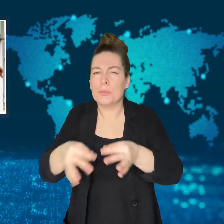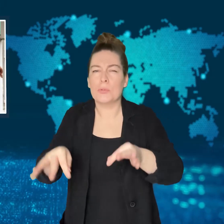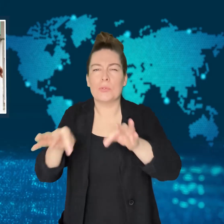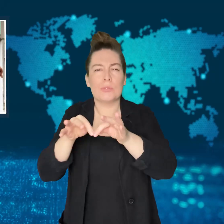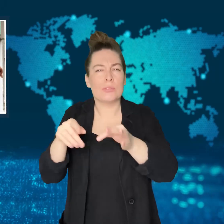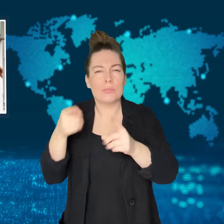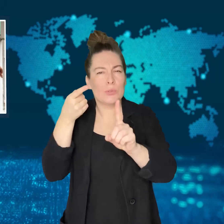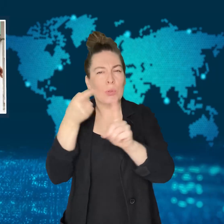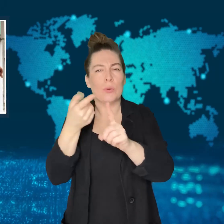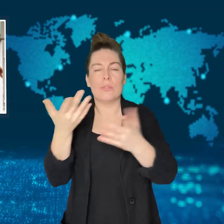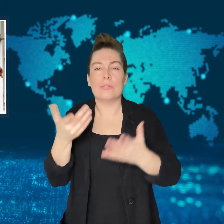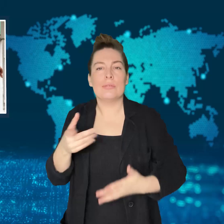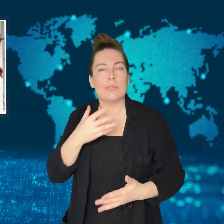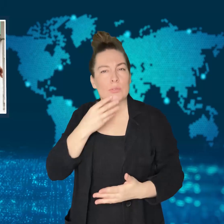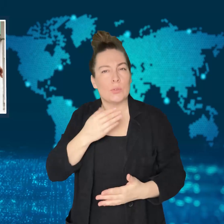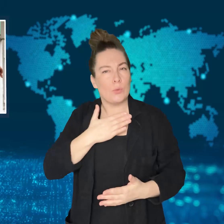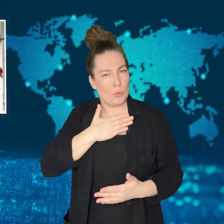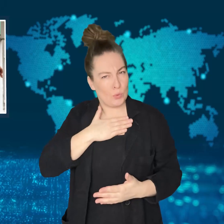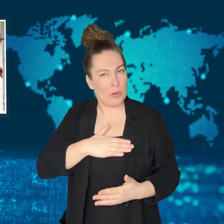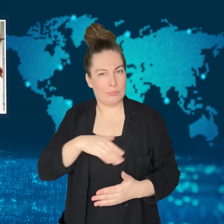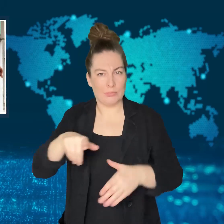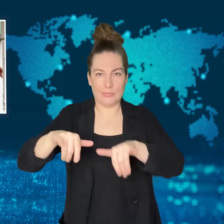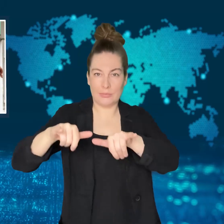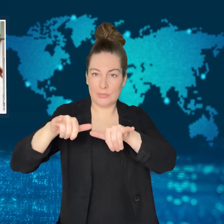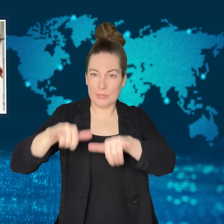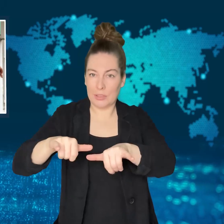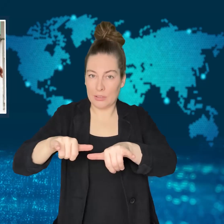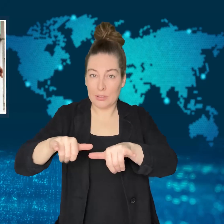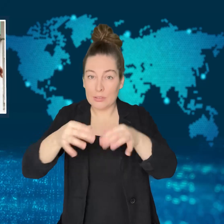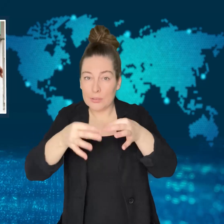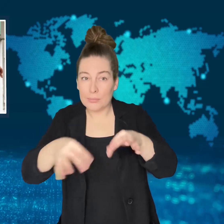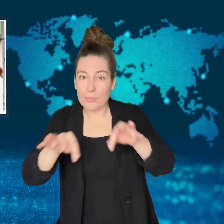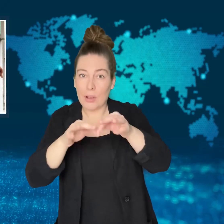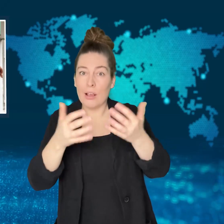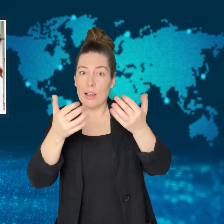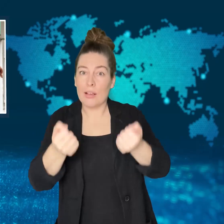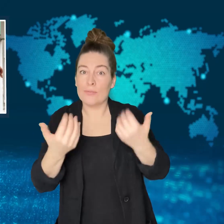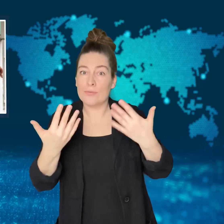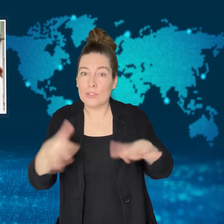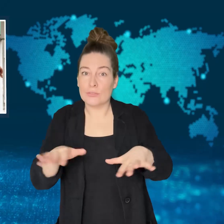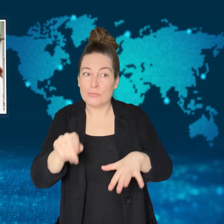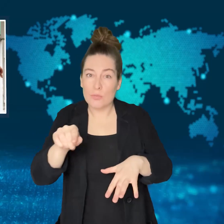This provision is needed as Israel insists it will not